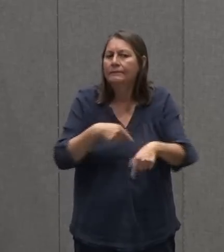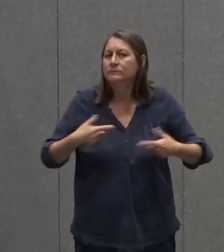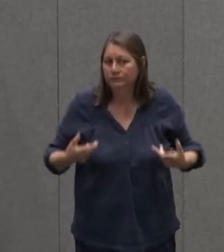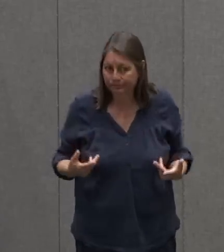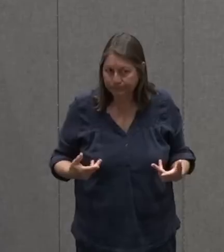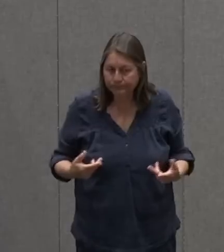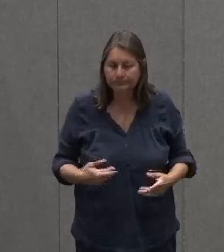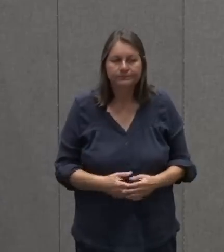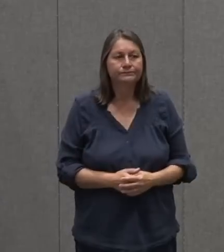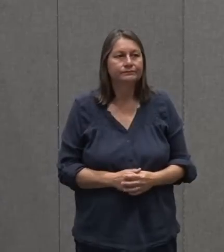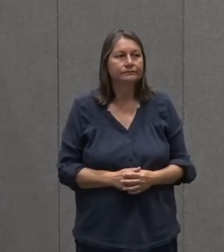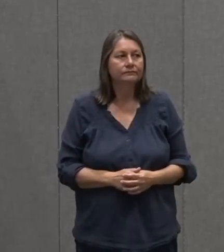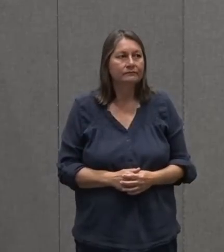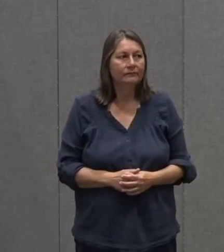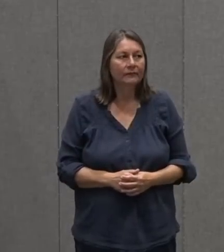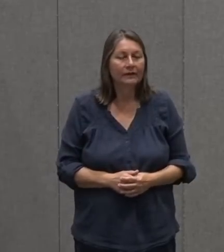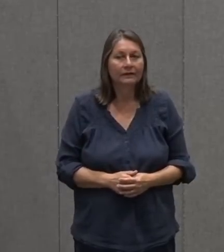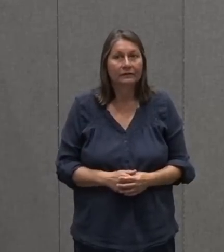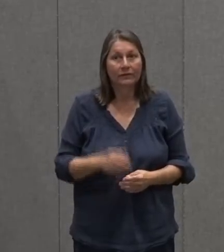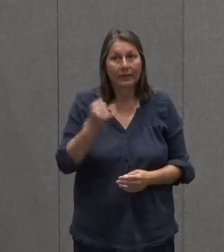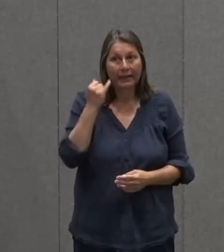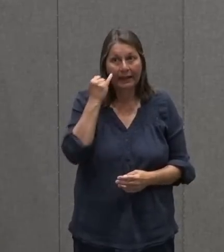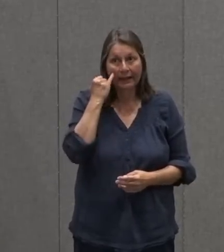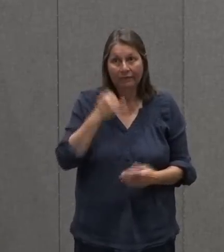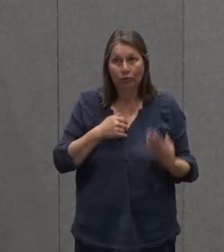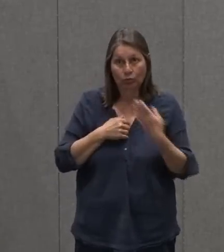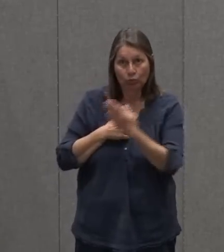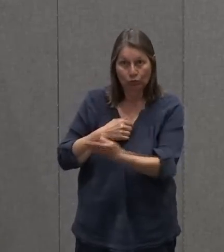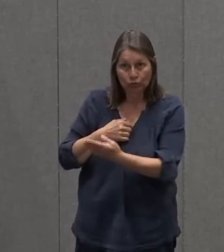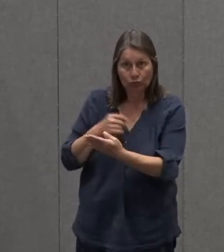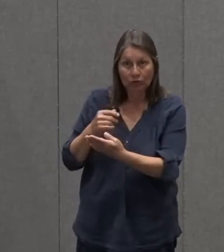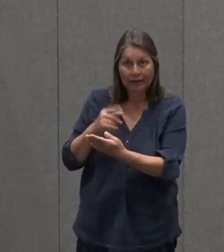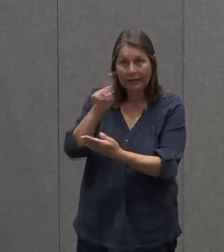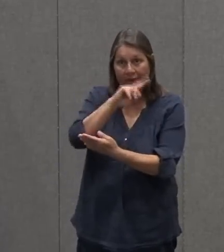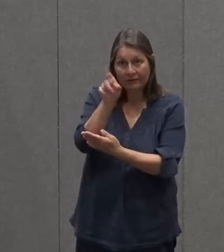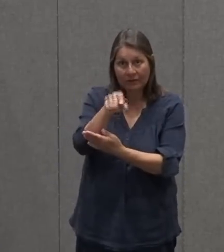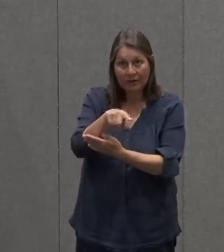So, if you look over here to this problem, let me go ahead and read it for you.